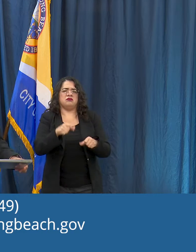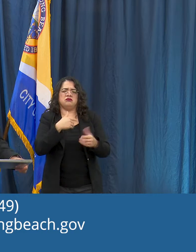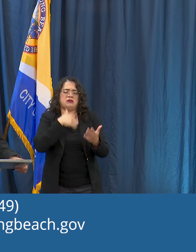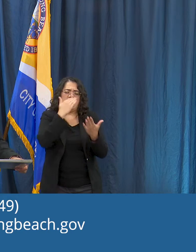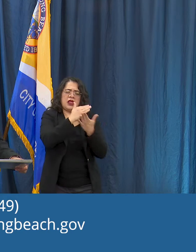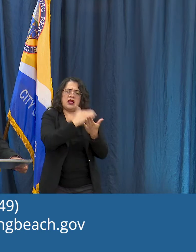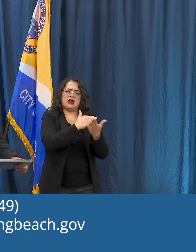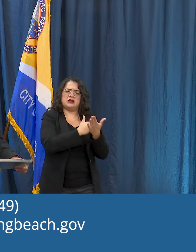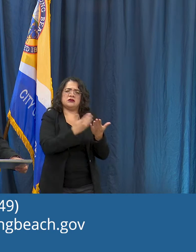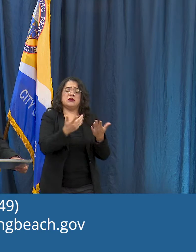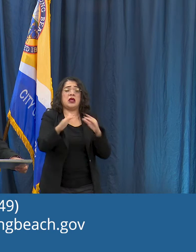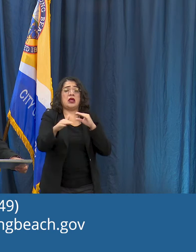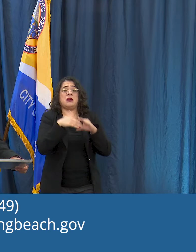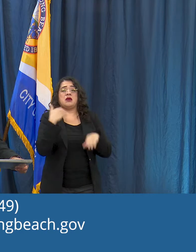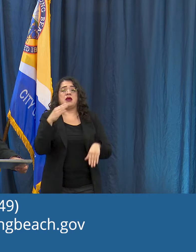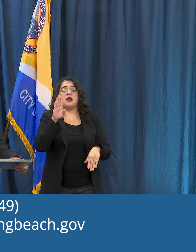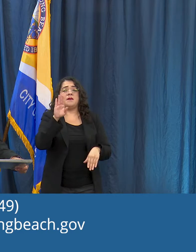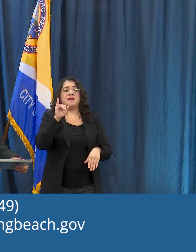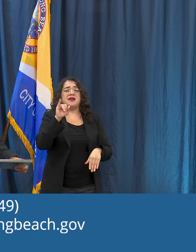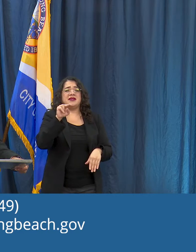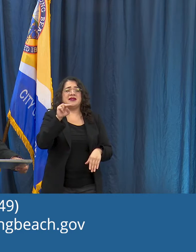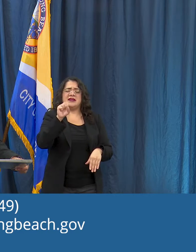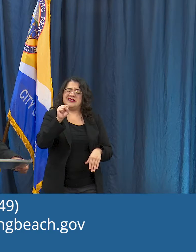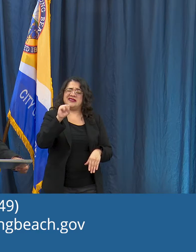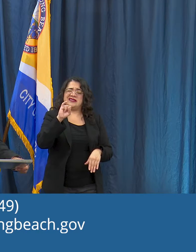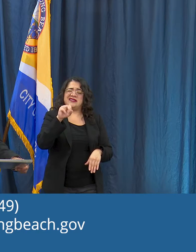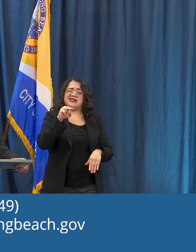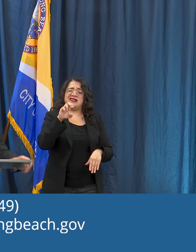us at BusinessDevelopment@longbeach.gov